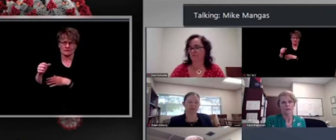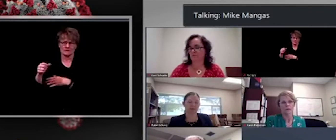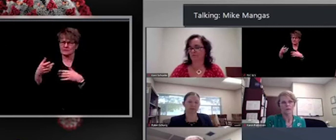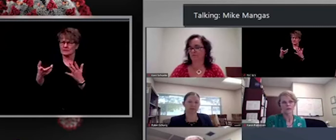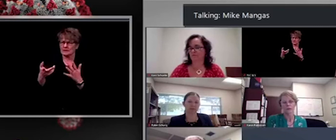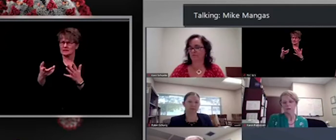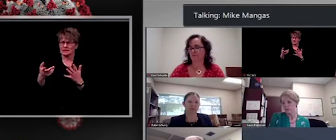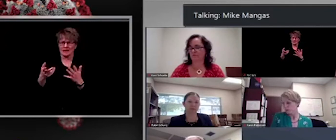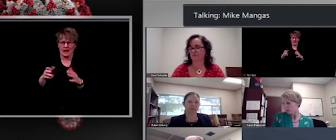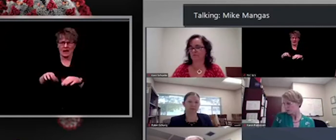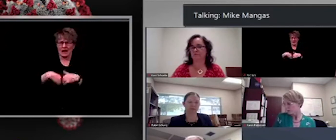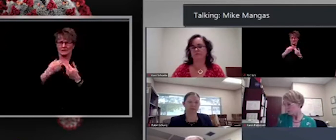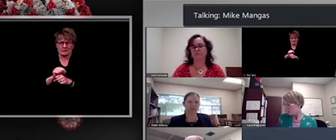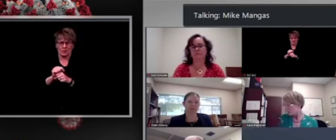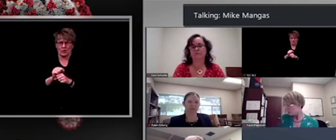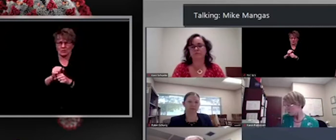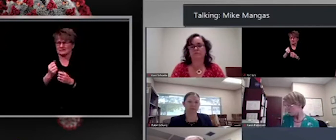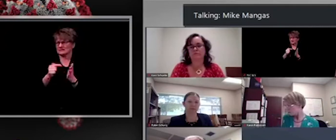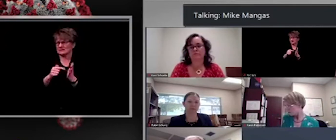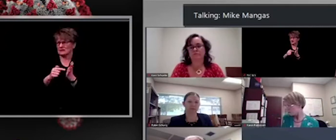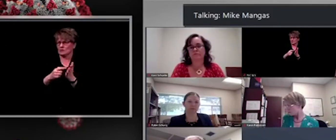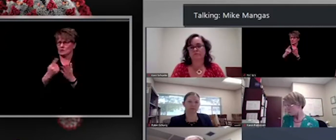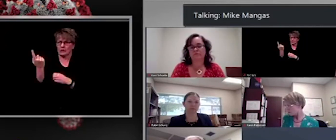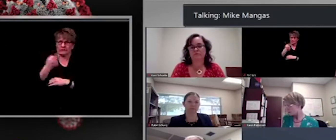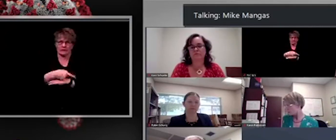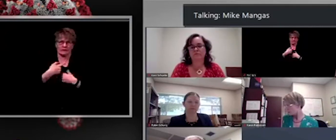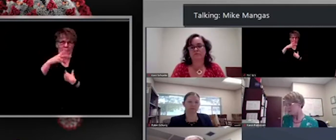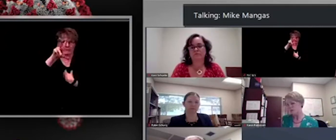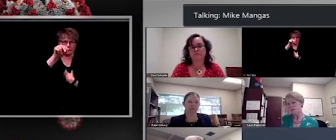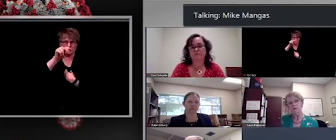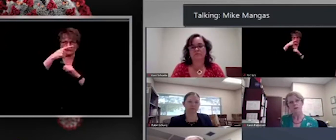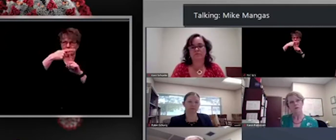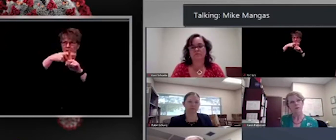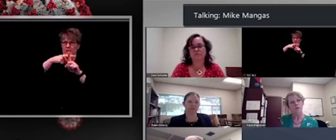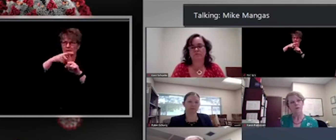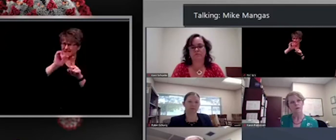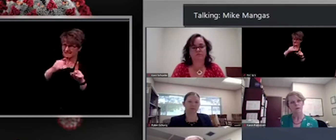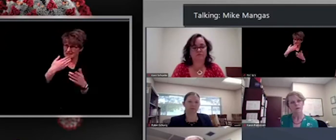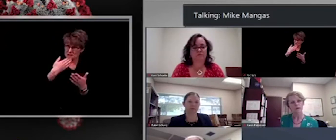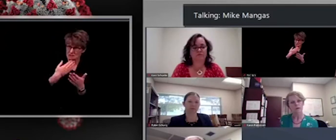good, that's bad," whatever. Is there a number that we need to be concerned about to keep